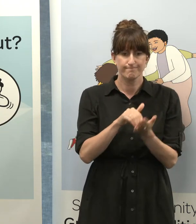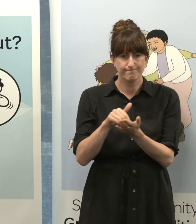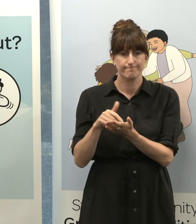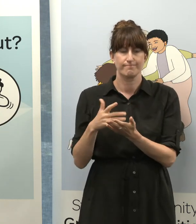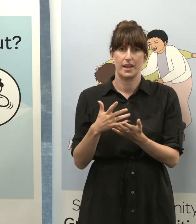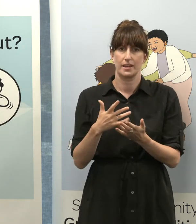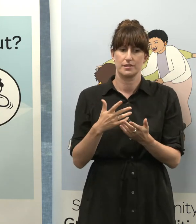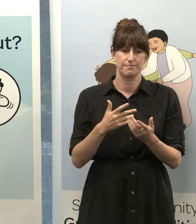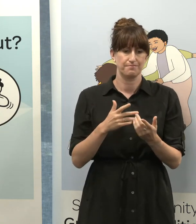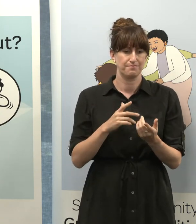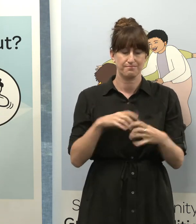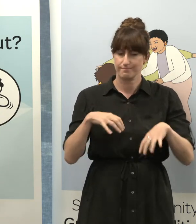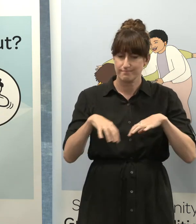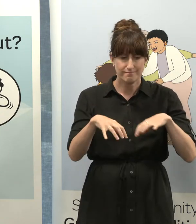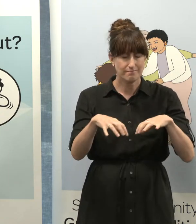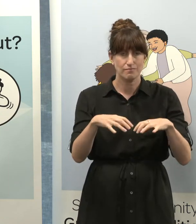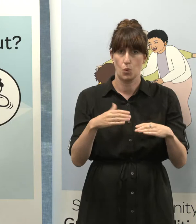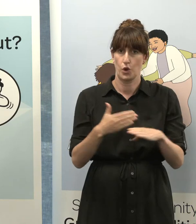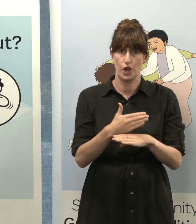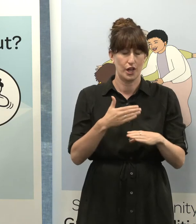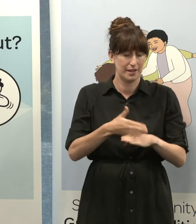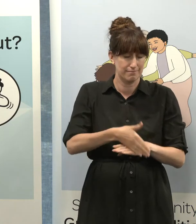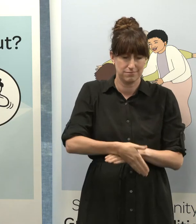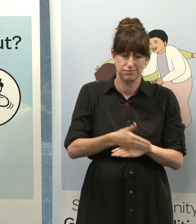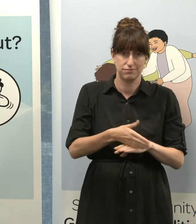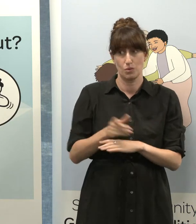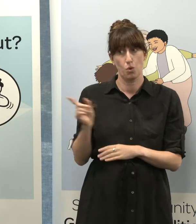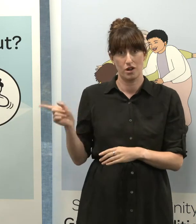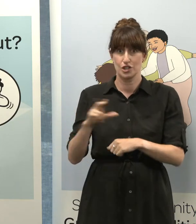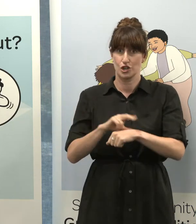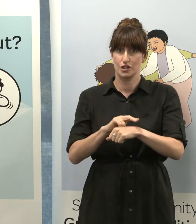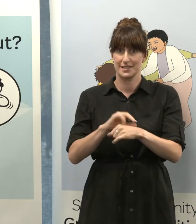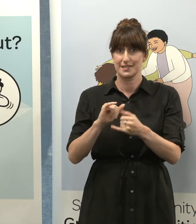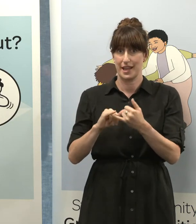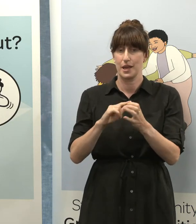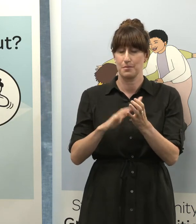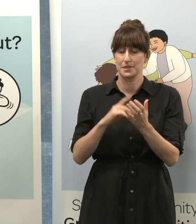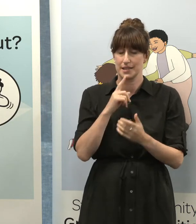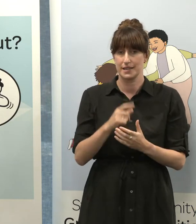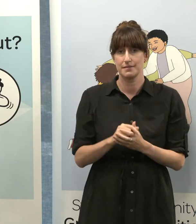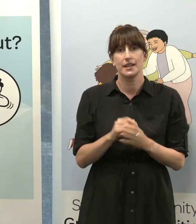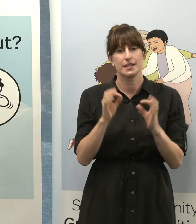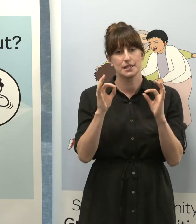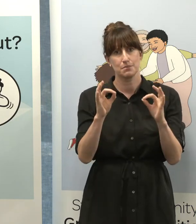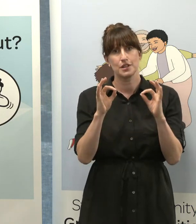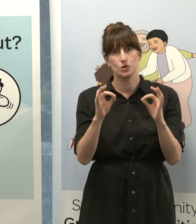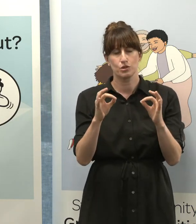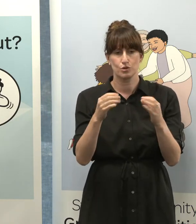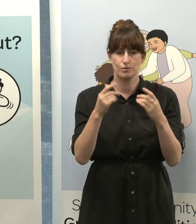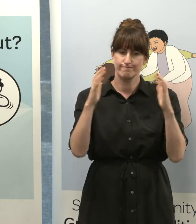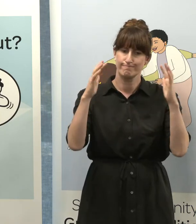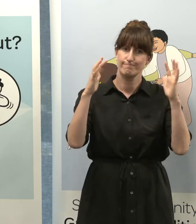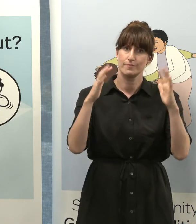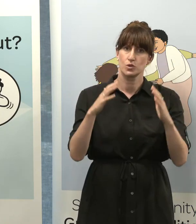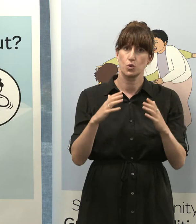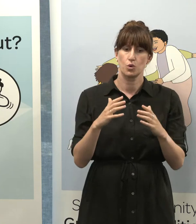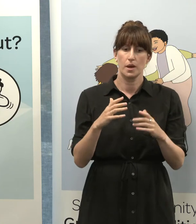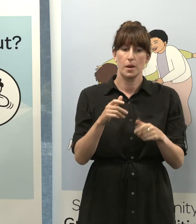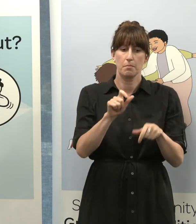acknowledge our health workforce across the motu who are responding extremely well to this rapid increase in